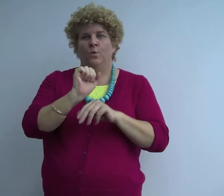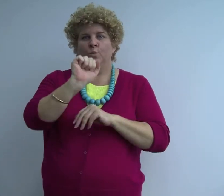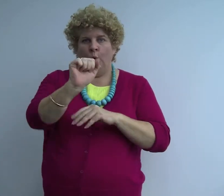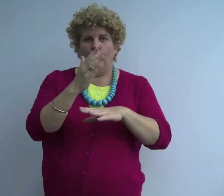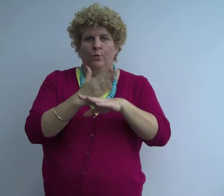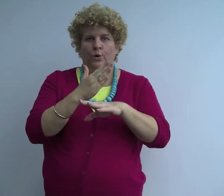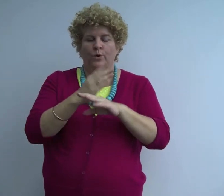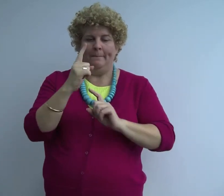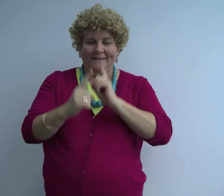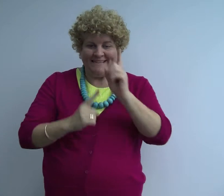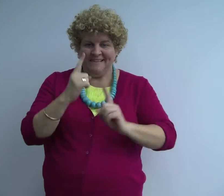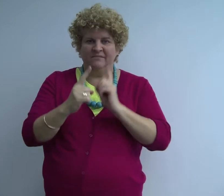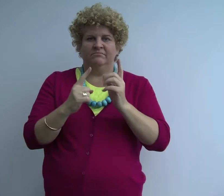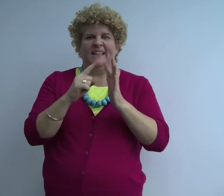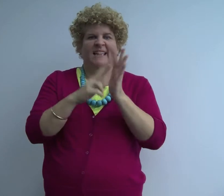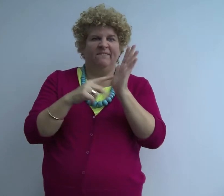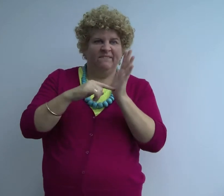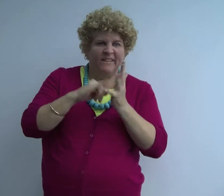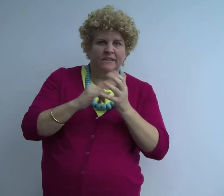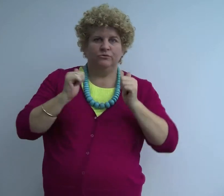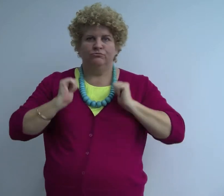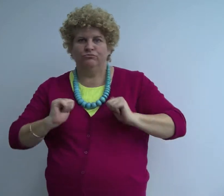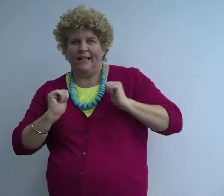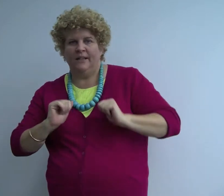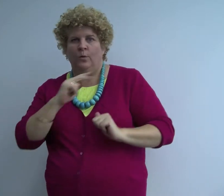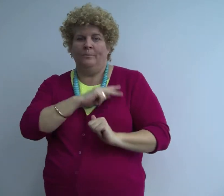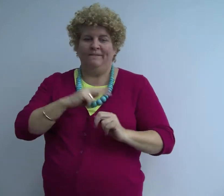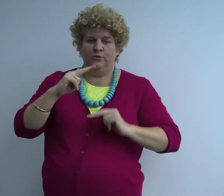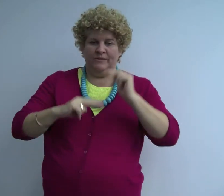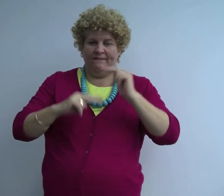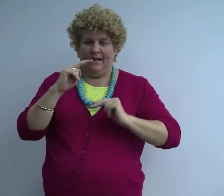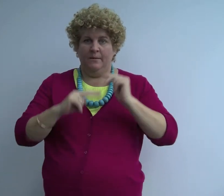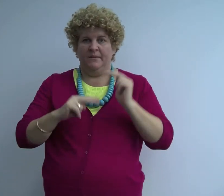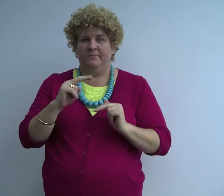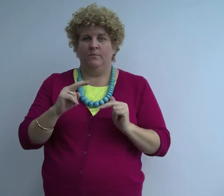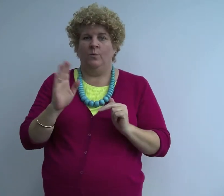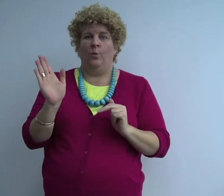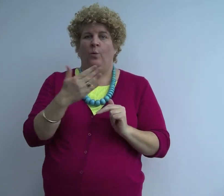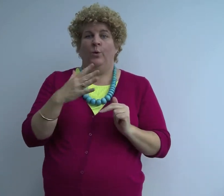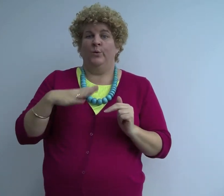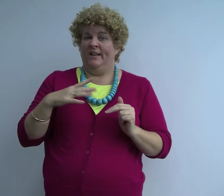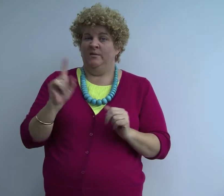It is available for your workplace meetings, events, training or professional development.